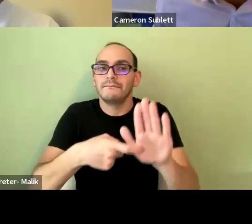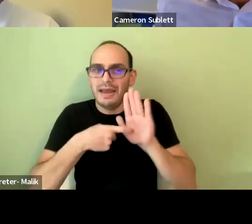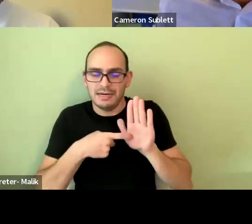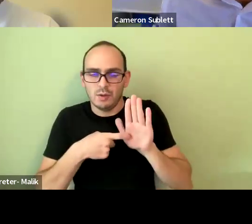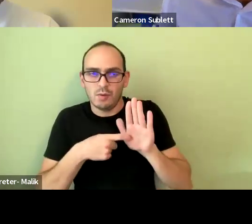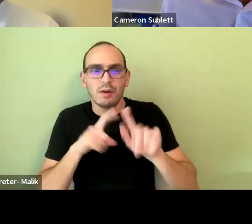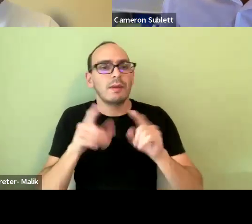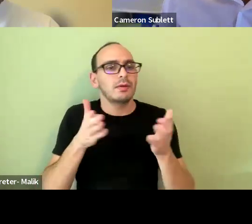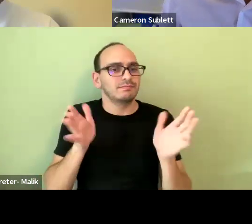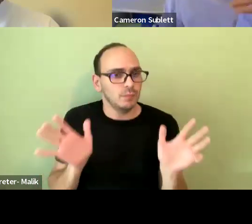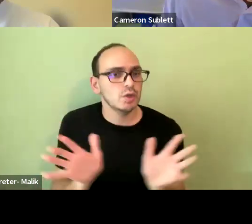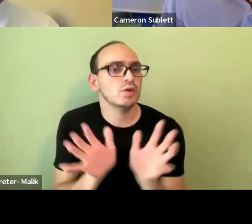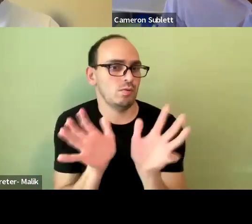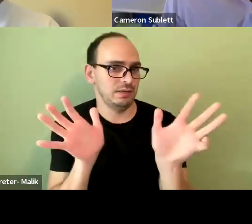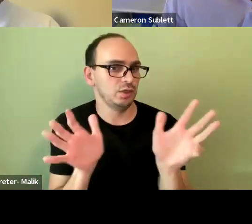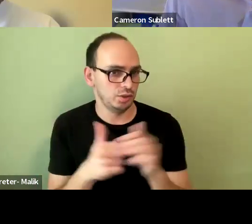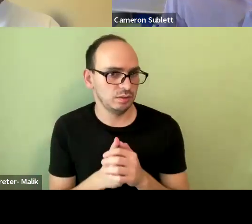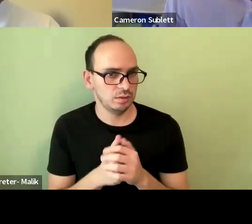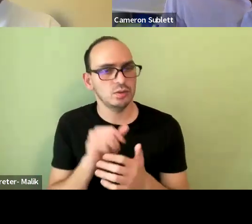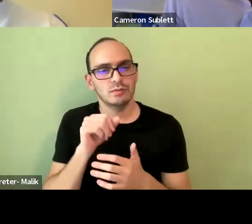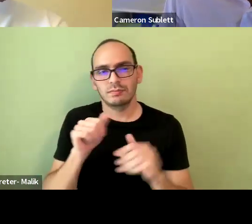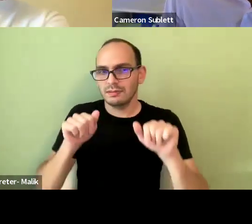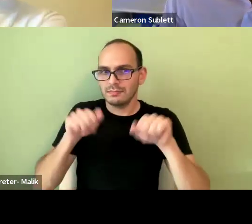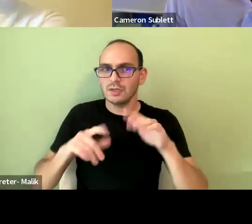But they are highly encouraged. They are able to show up for